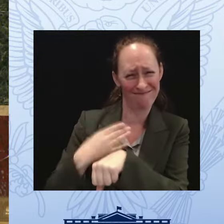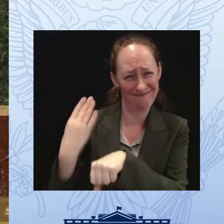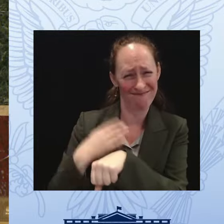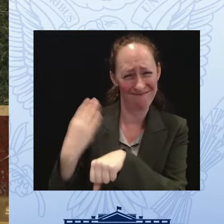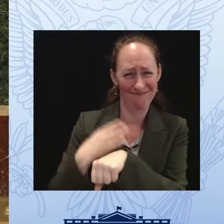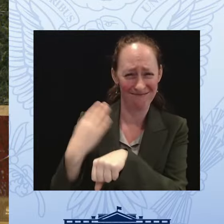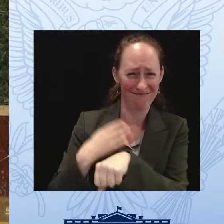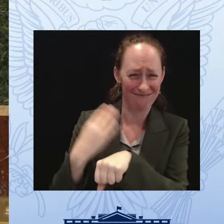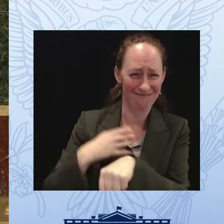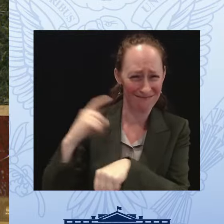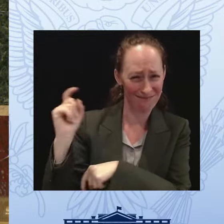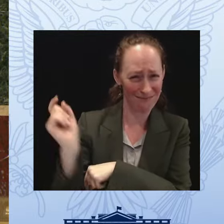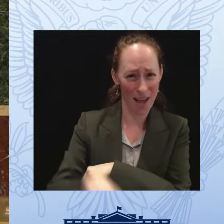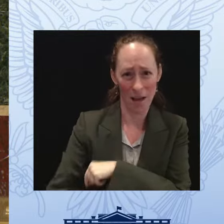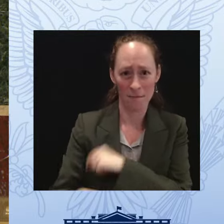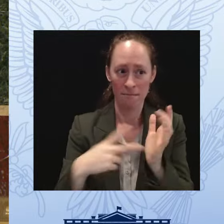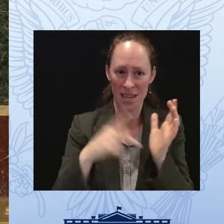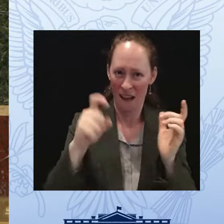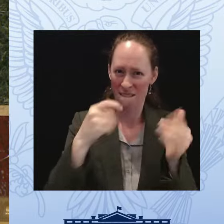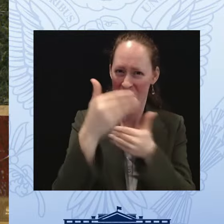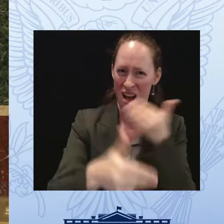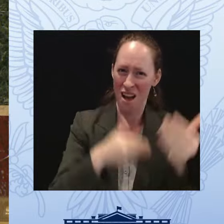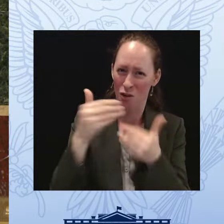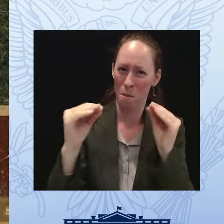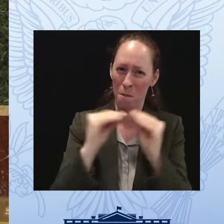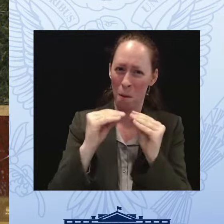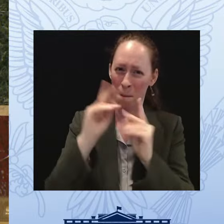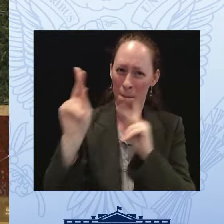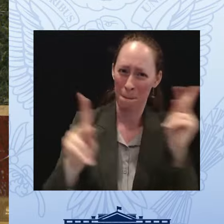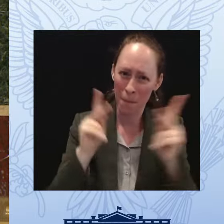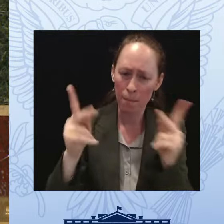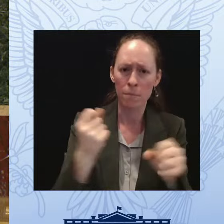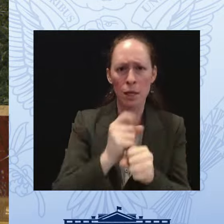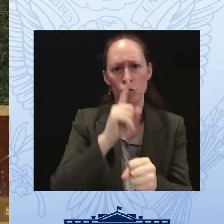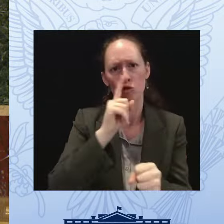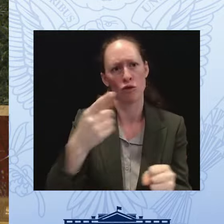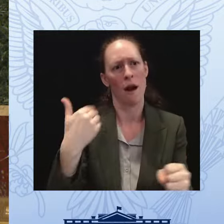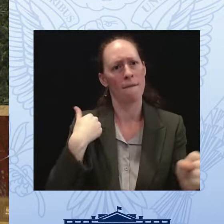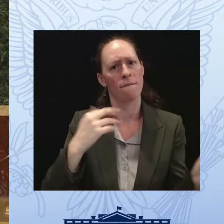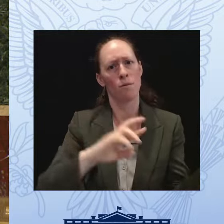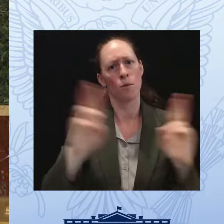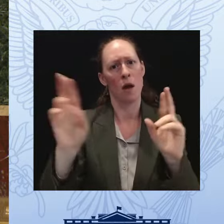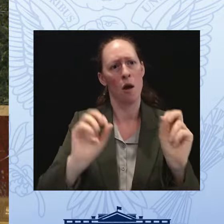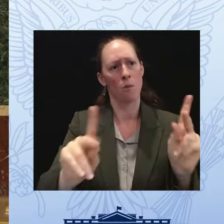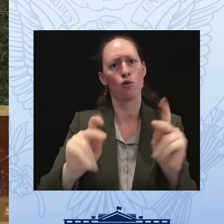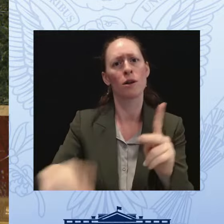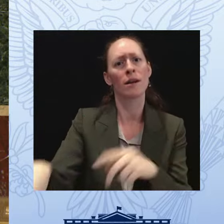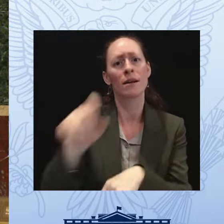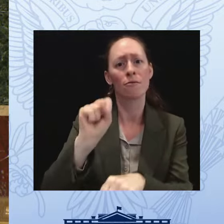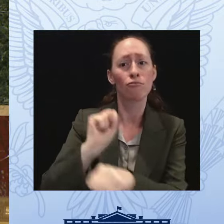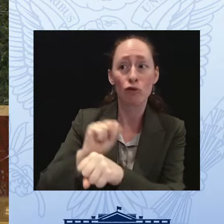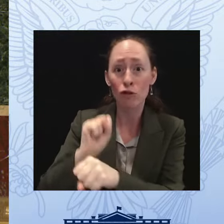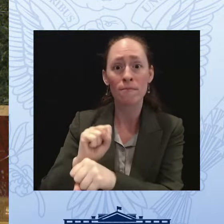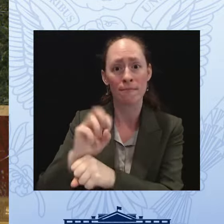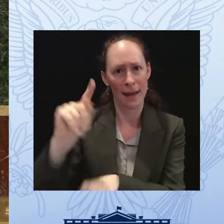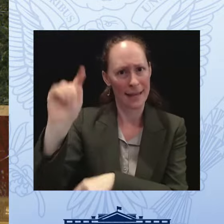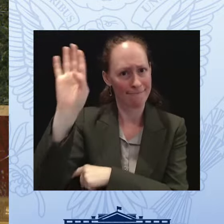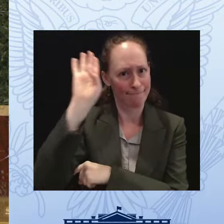So leaders there are investing in child care at the airport. I never heard of that I thought it was such a,